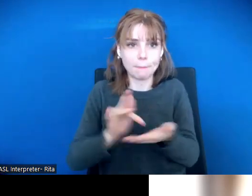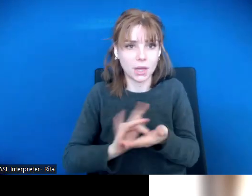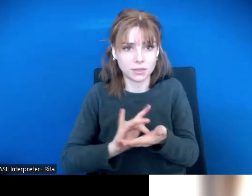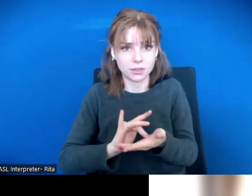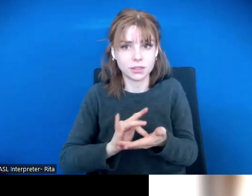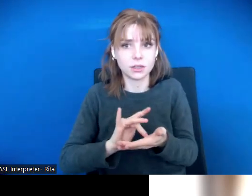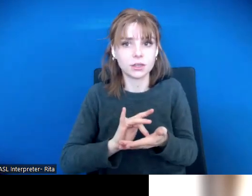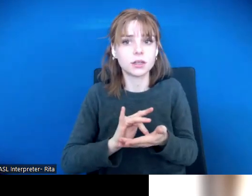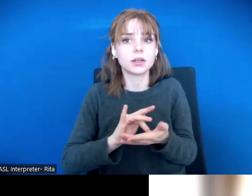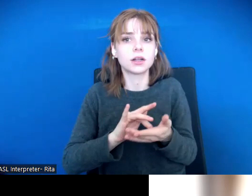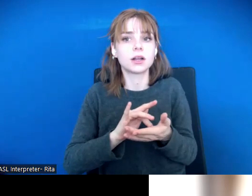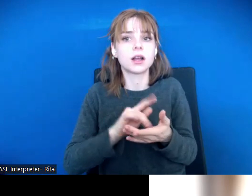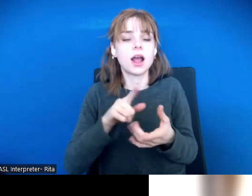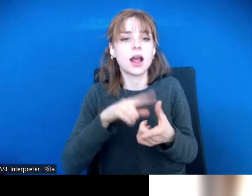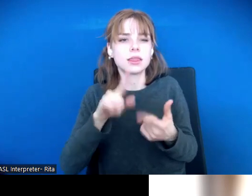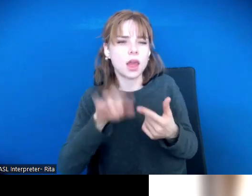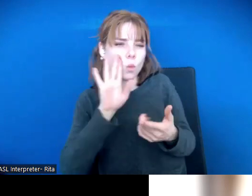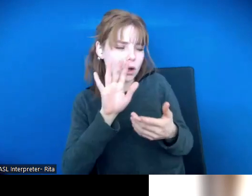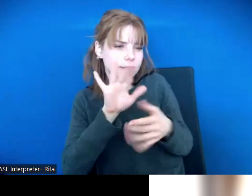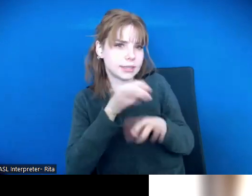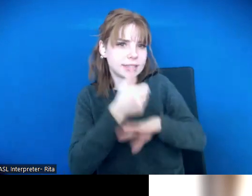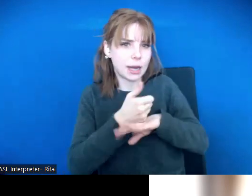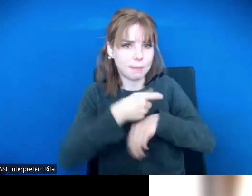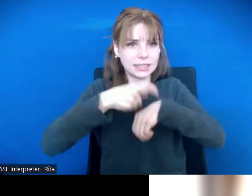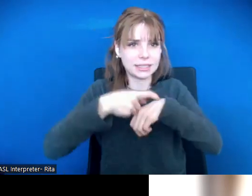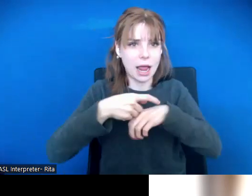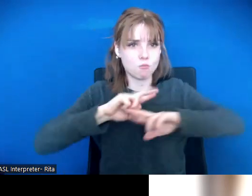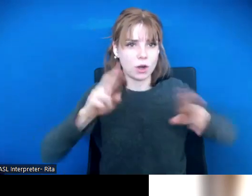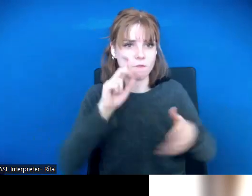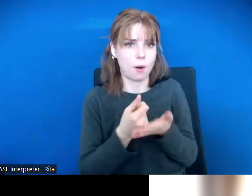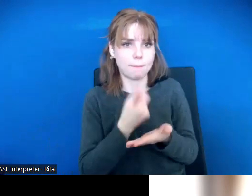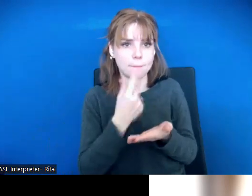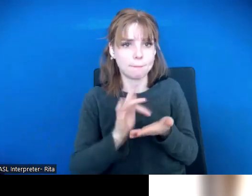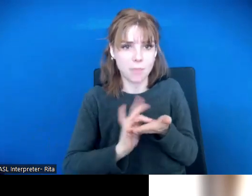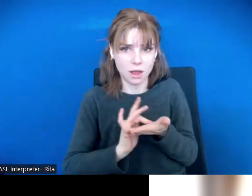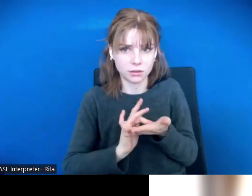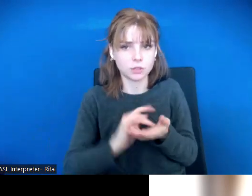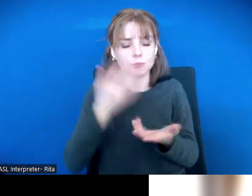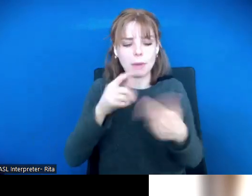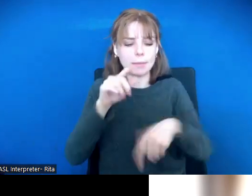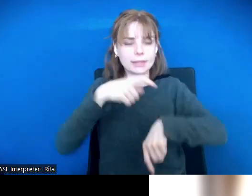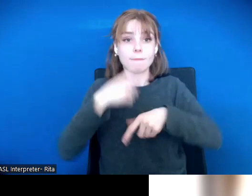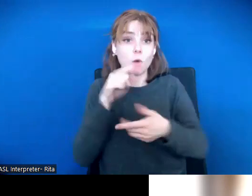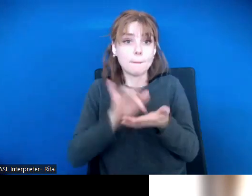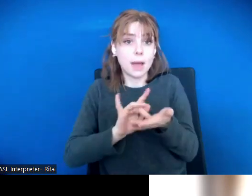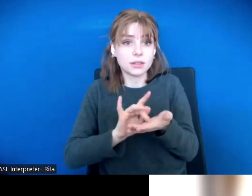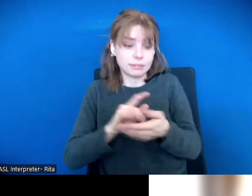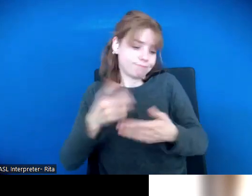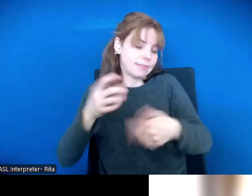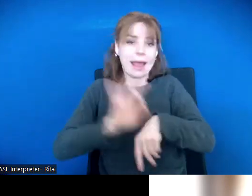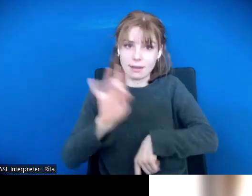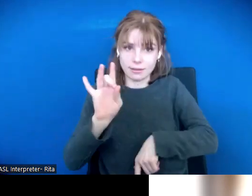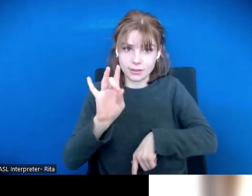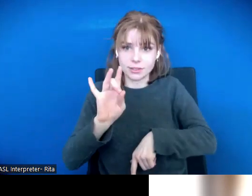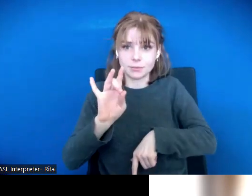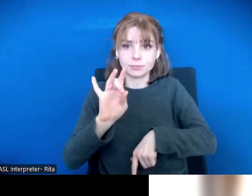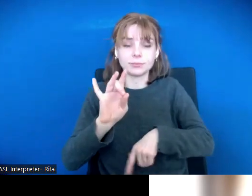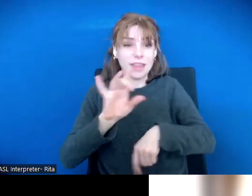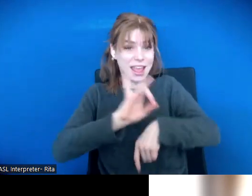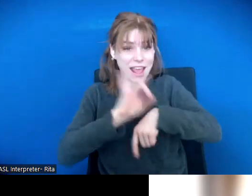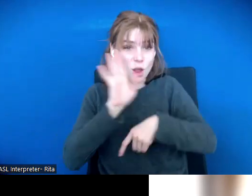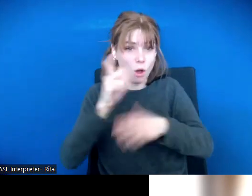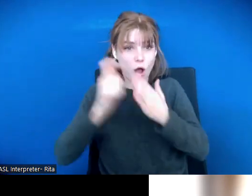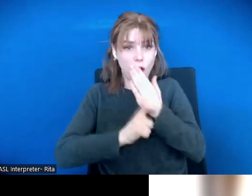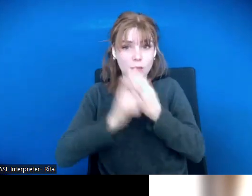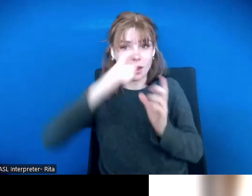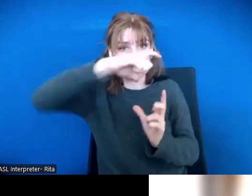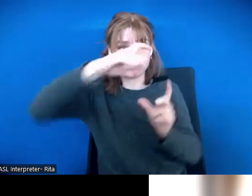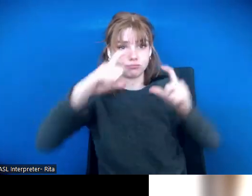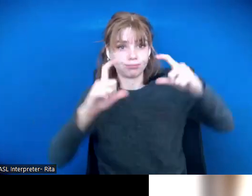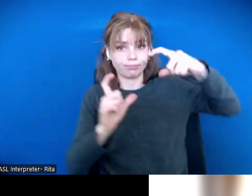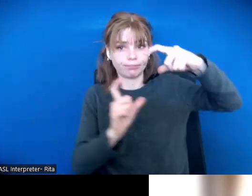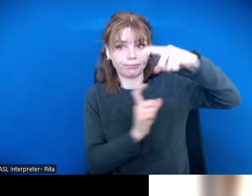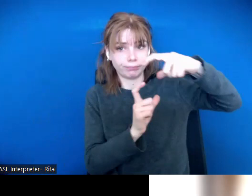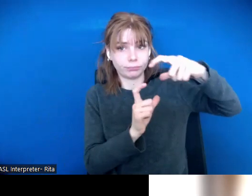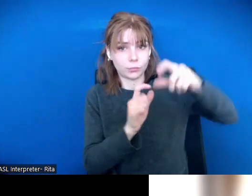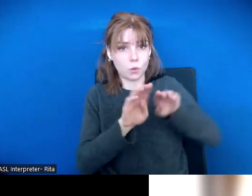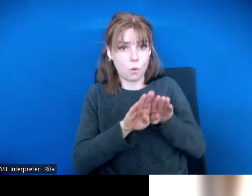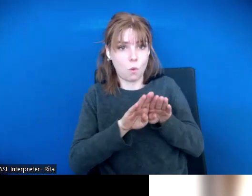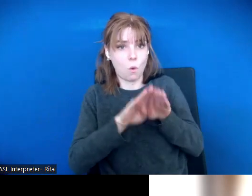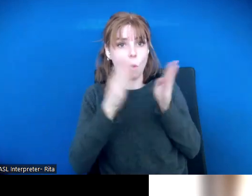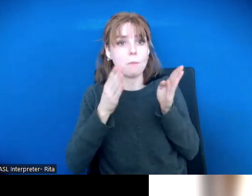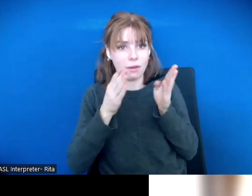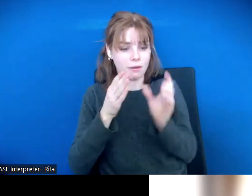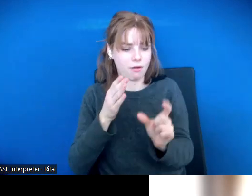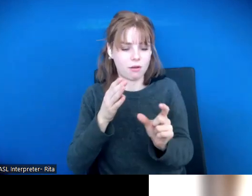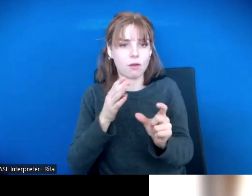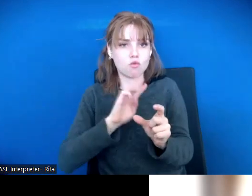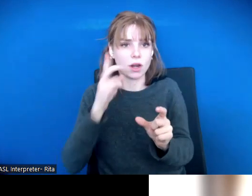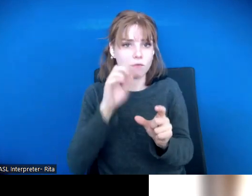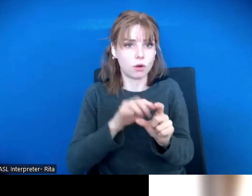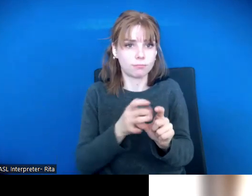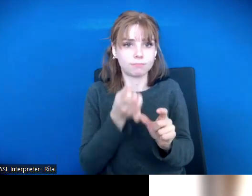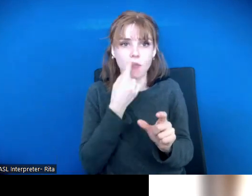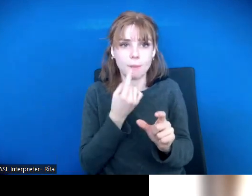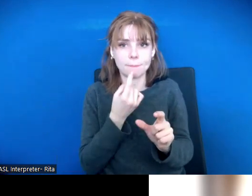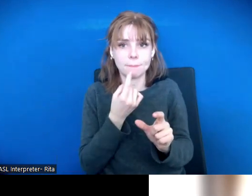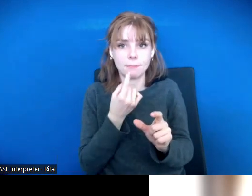Another example of medication reminders would be maybe we've got somebody who we do have to worry about them taking their meds too frequently. We can do a locked device. This is one that not only is locked, it also can accommodate via text to caregivers. We as the caregiver would load up the